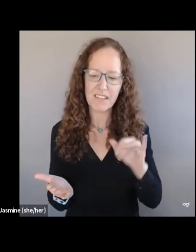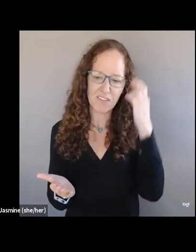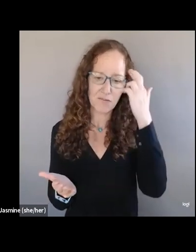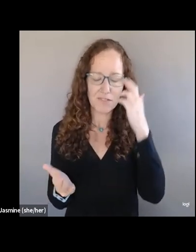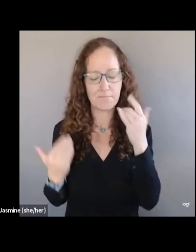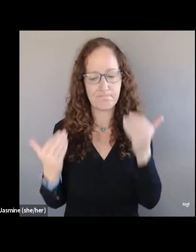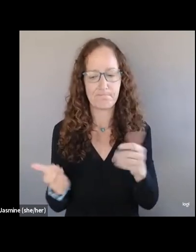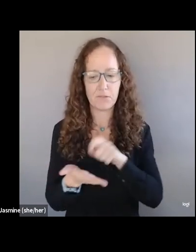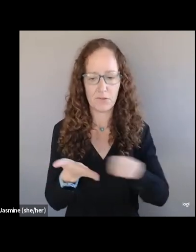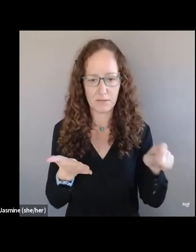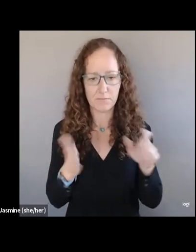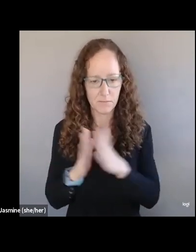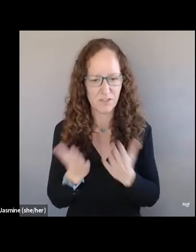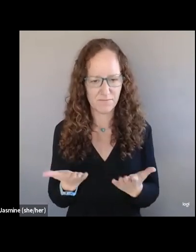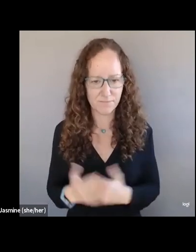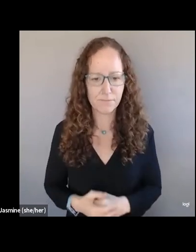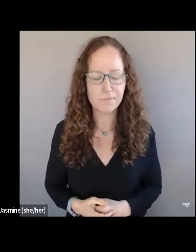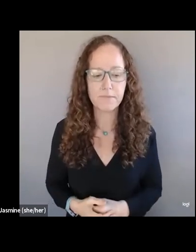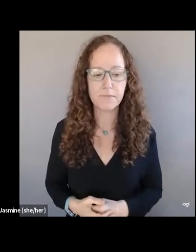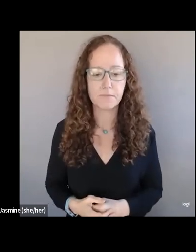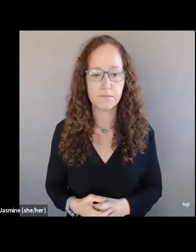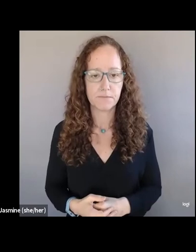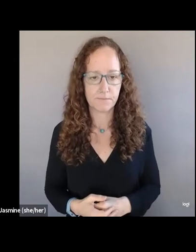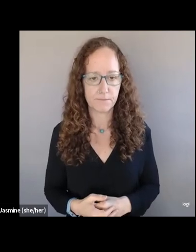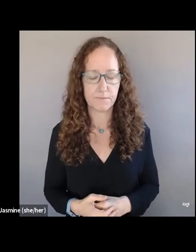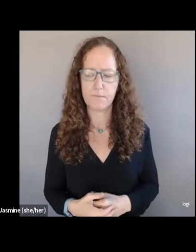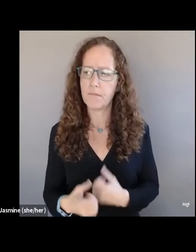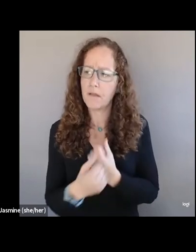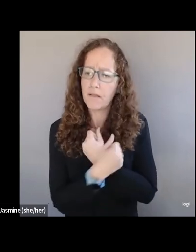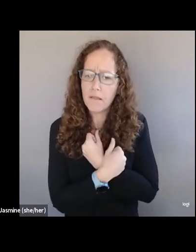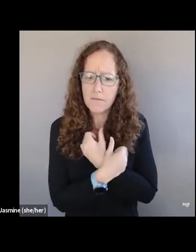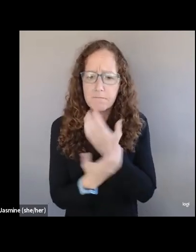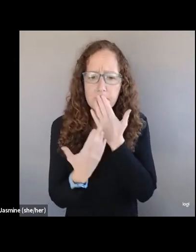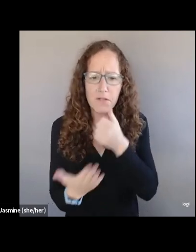So how can a love and gratitude letter include the words